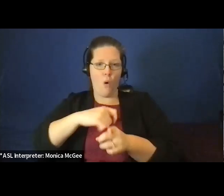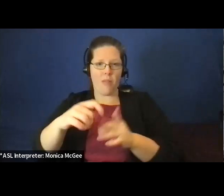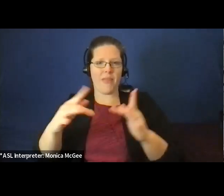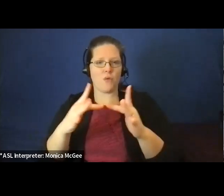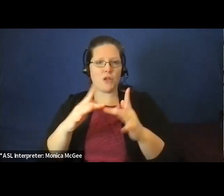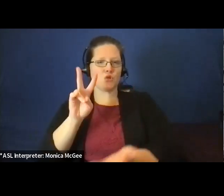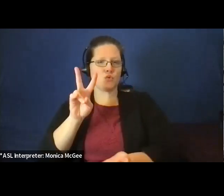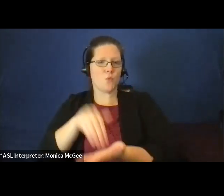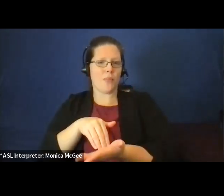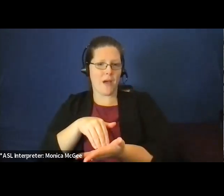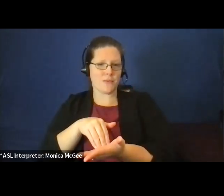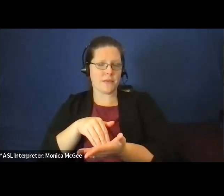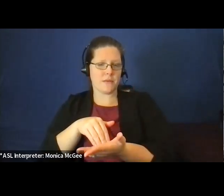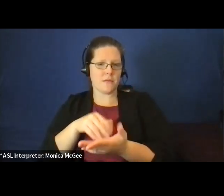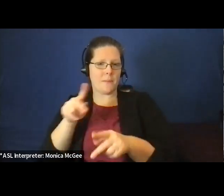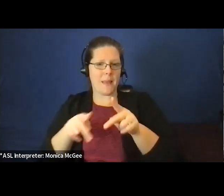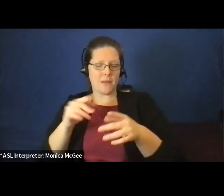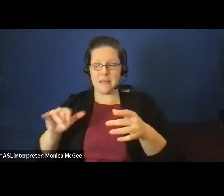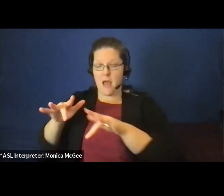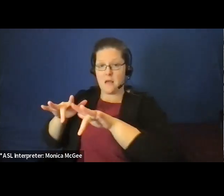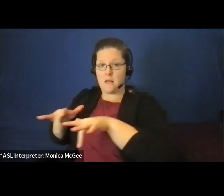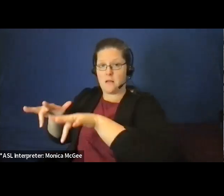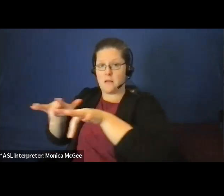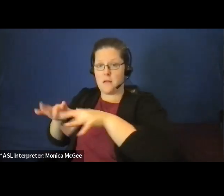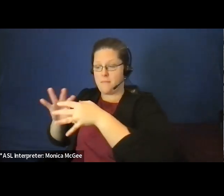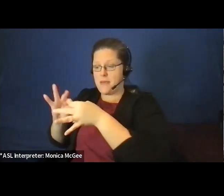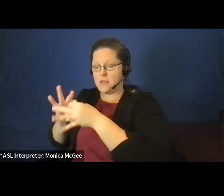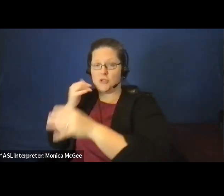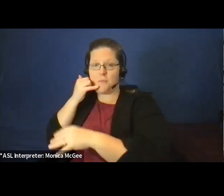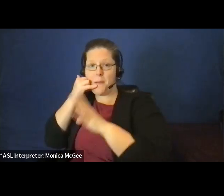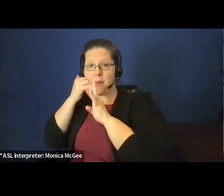to a mass callout that can reach, like,